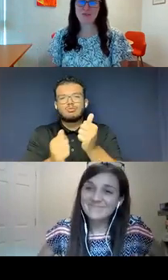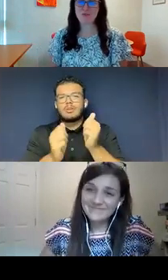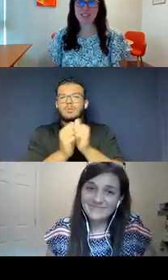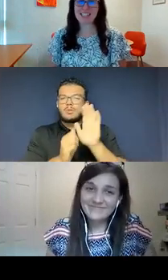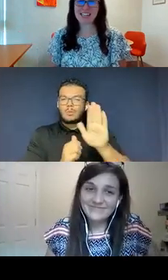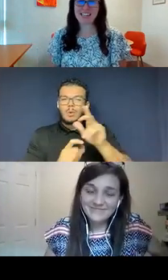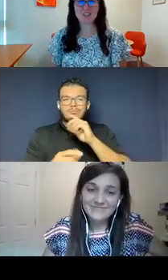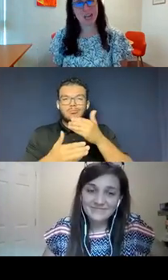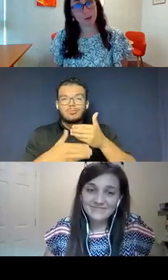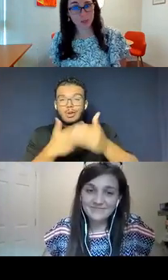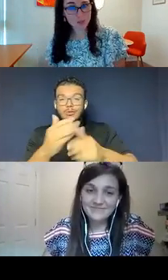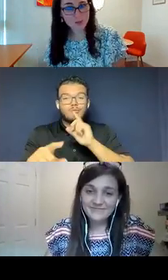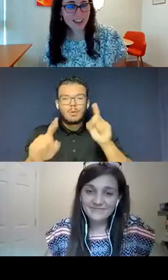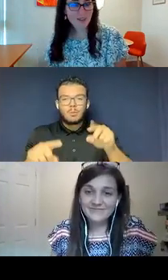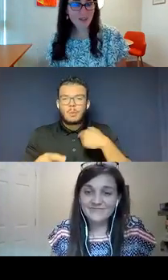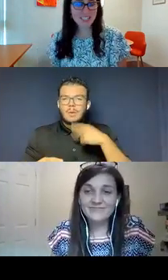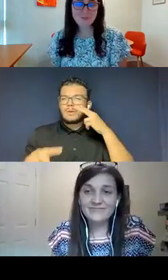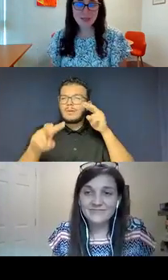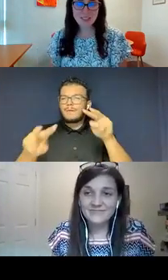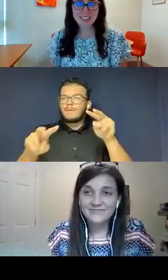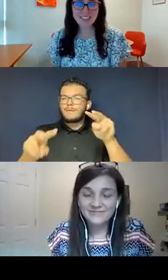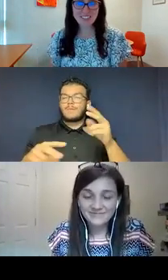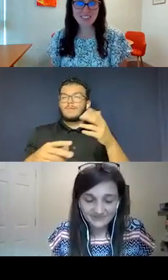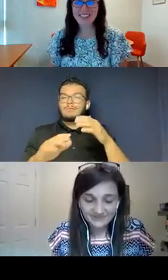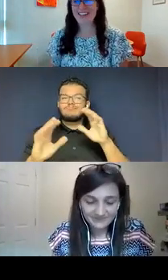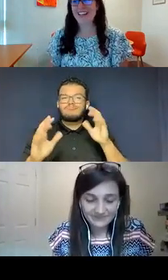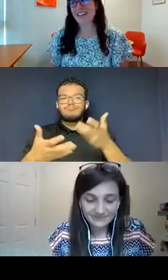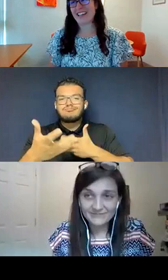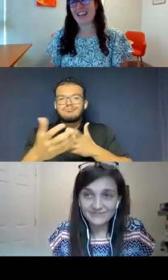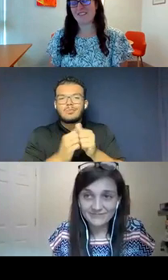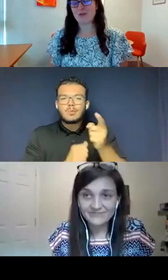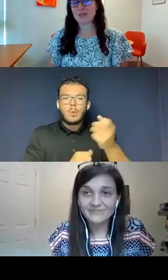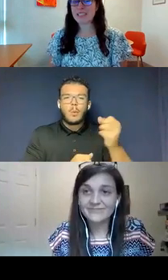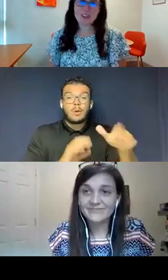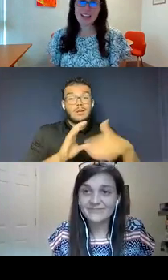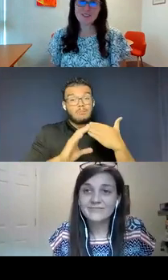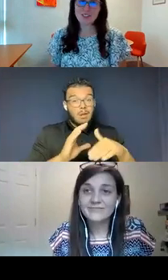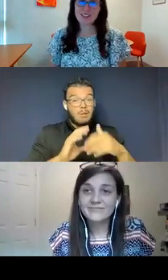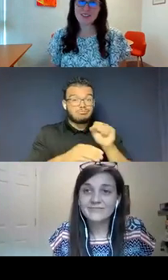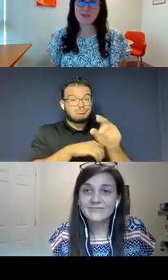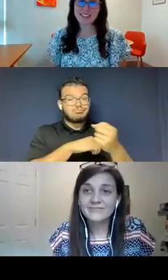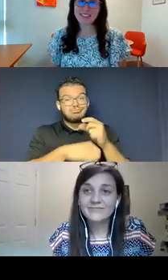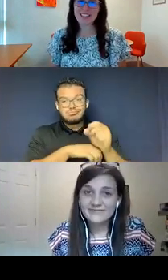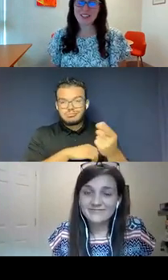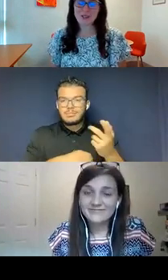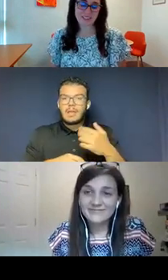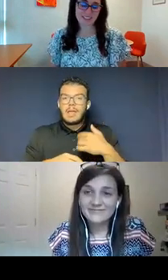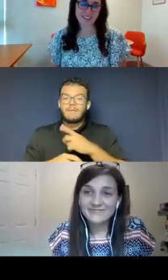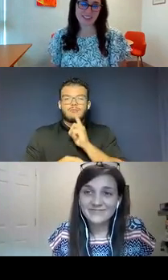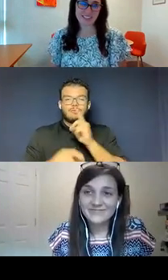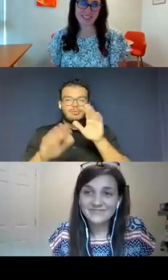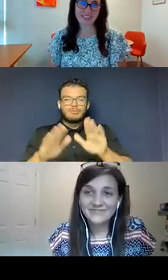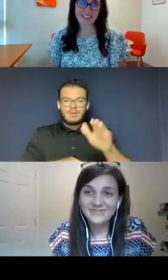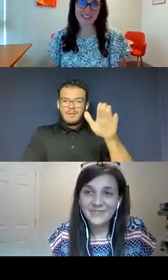And we look forward to getting to chat with you or email with you. And have a really great afternoon, everyone. Thank you.